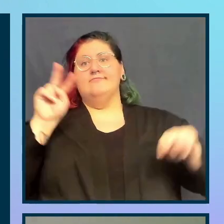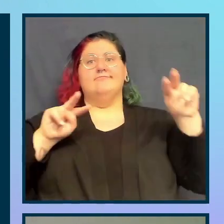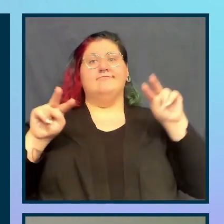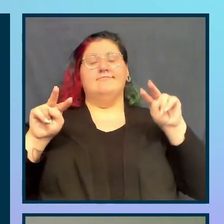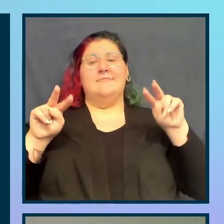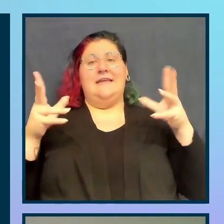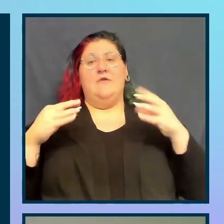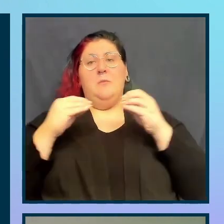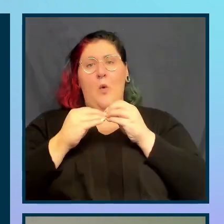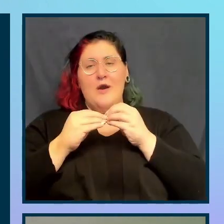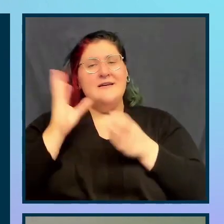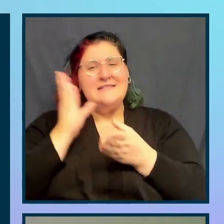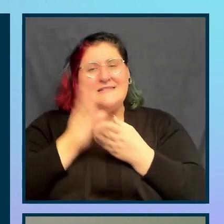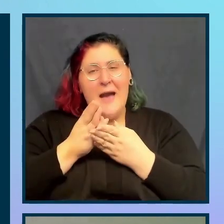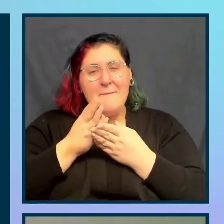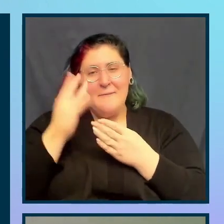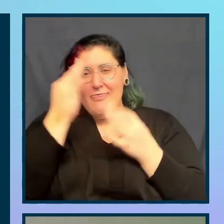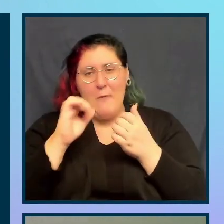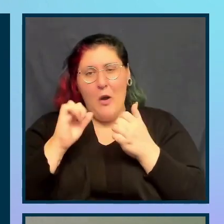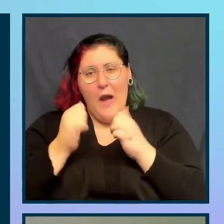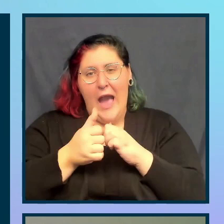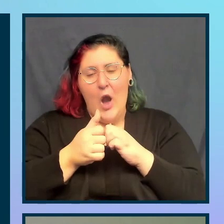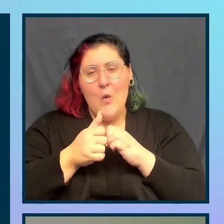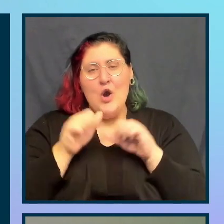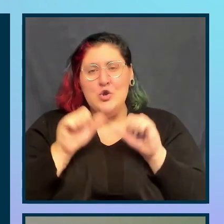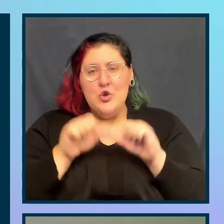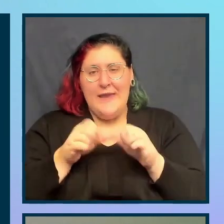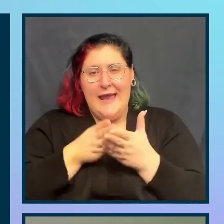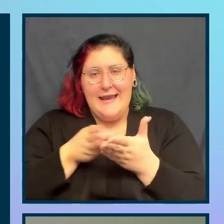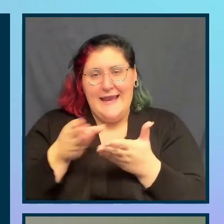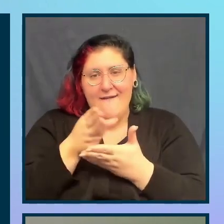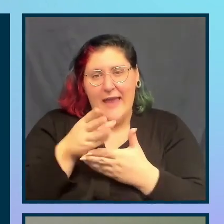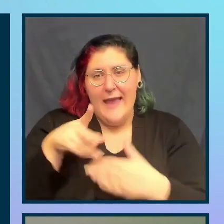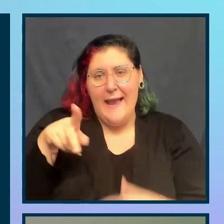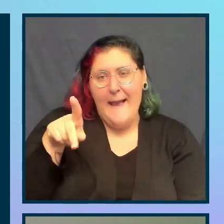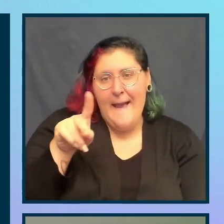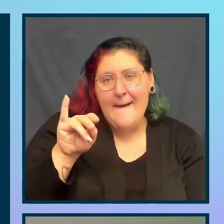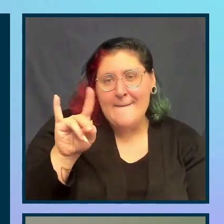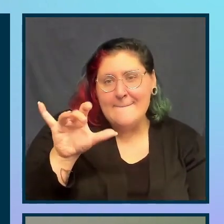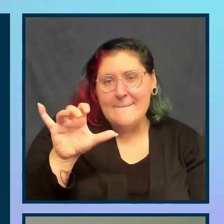on the screen and ask, "Are there any other features that I can add to make this easier?" Like for example,